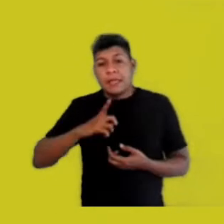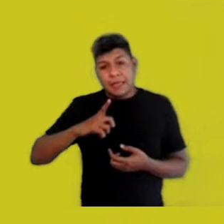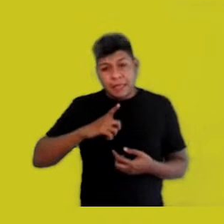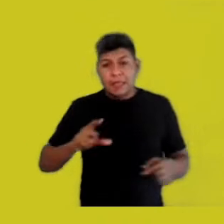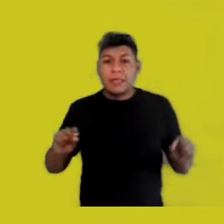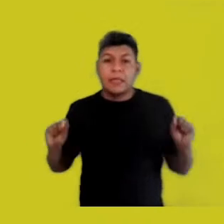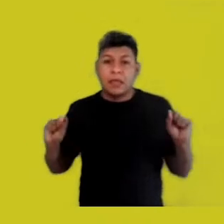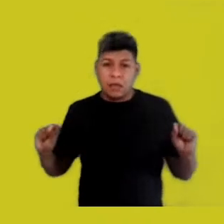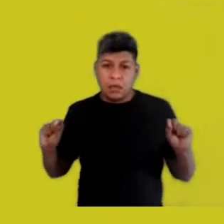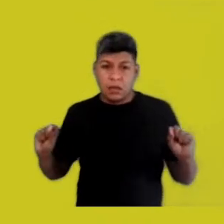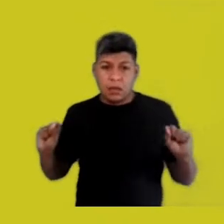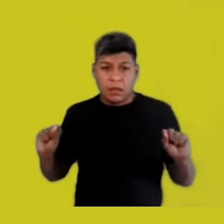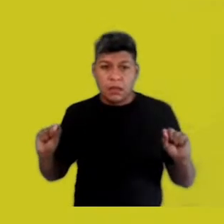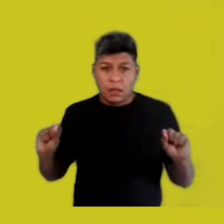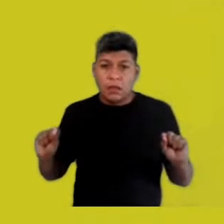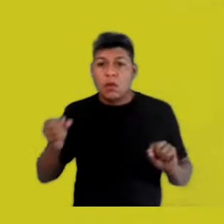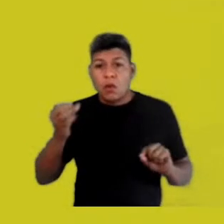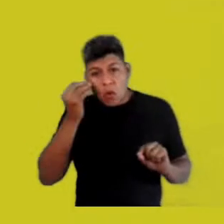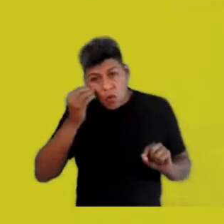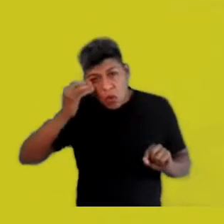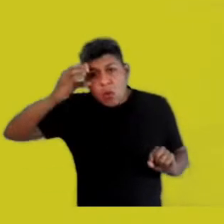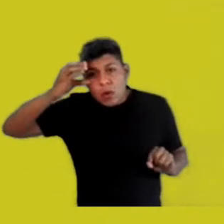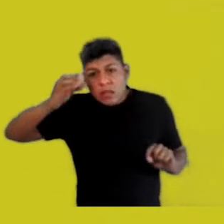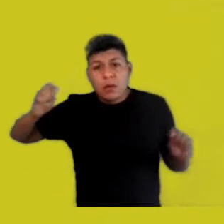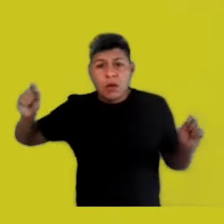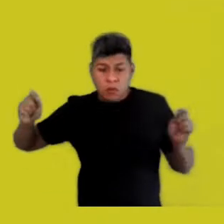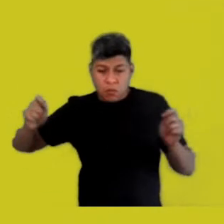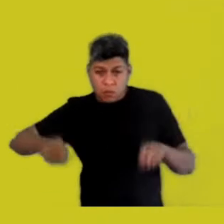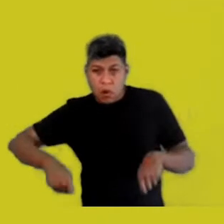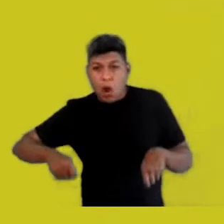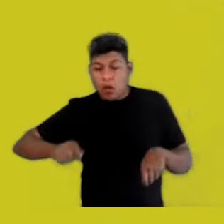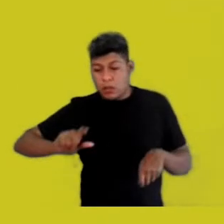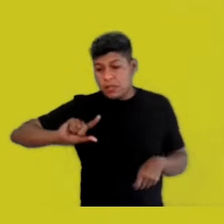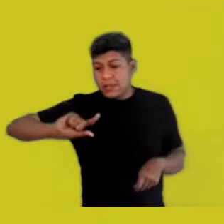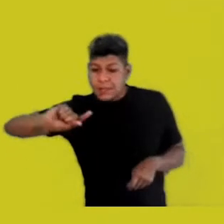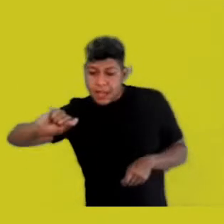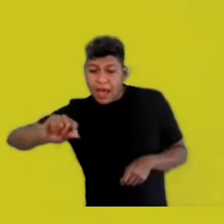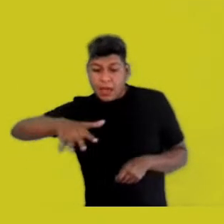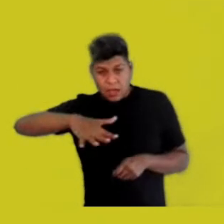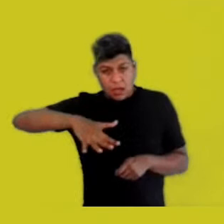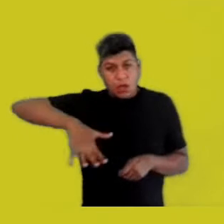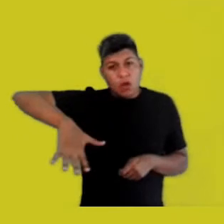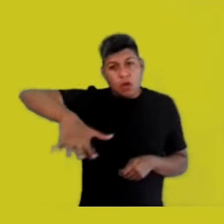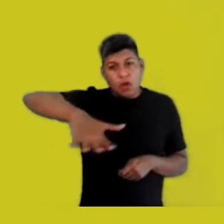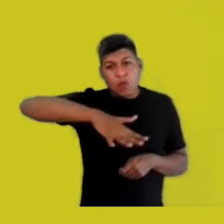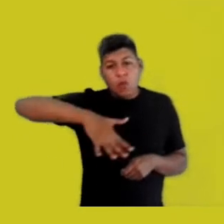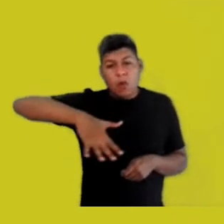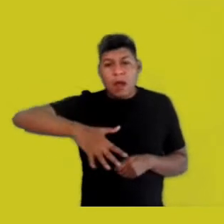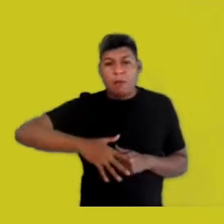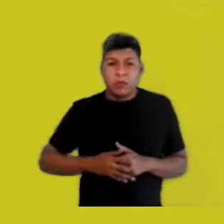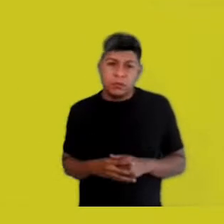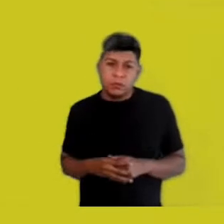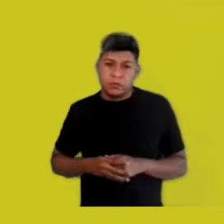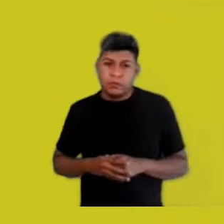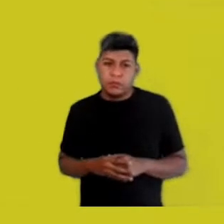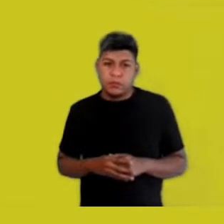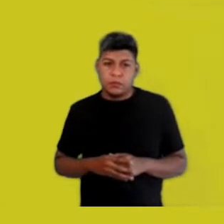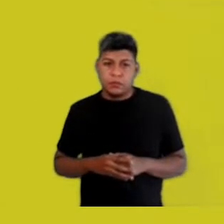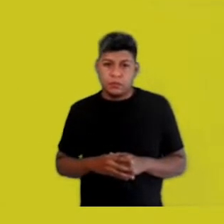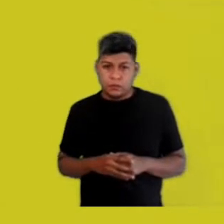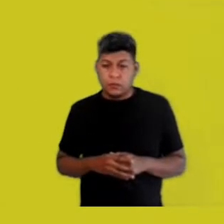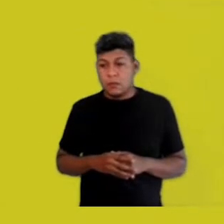so that this knowledge can get out from an intuitive field,